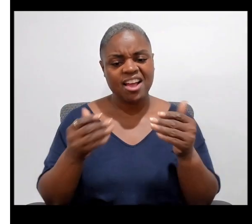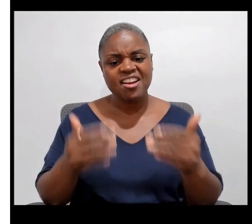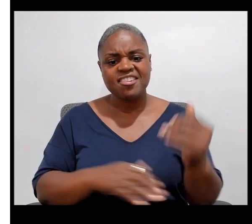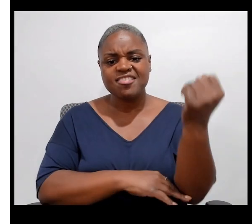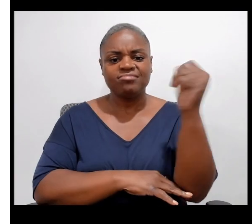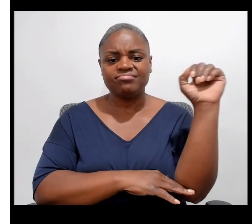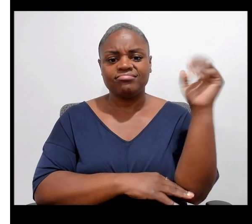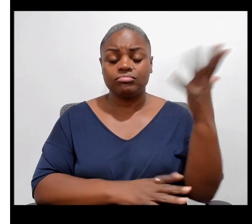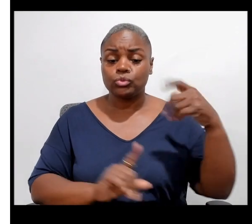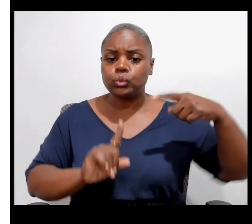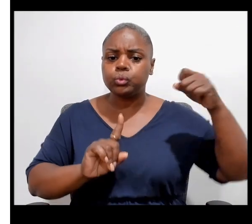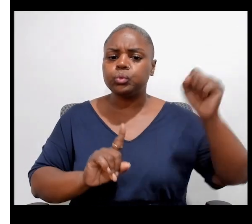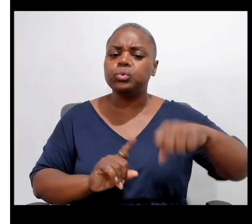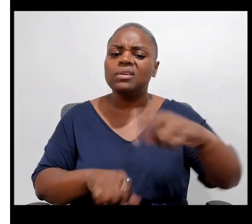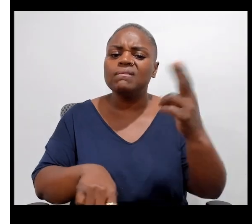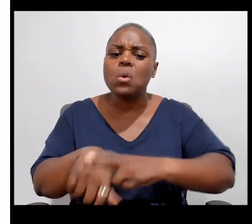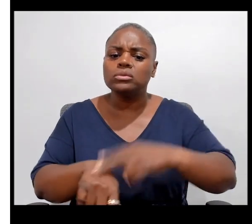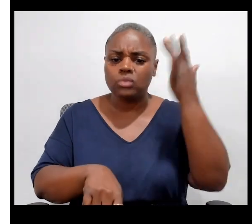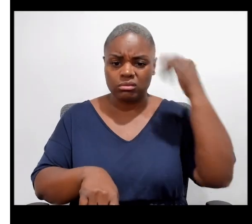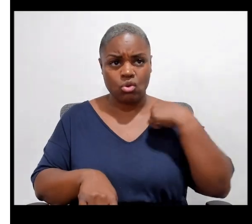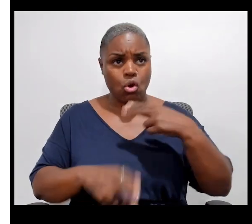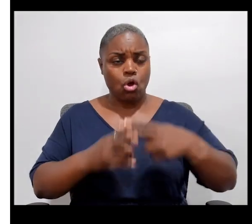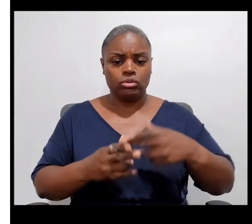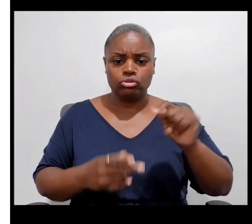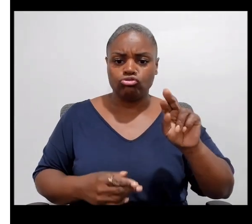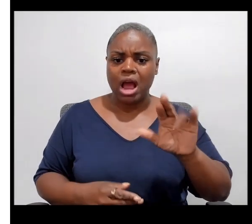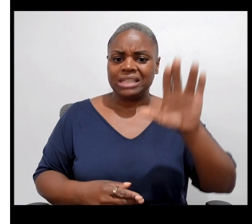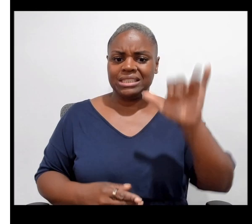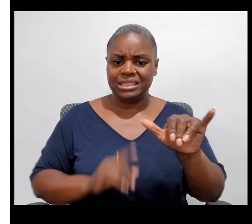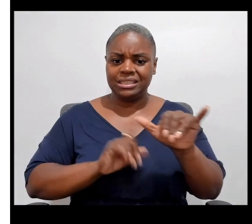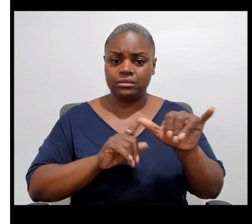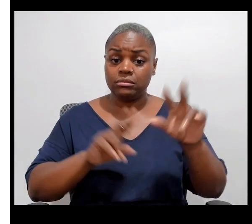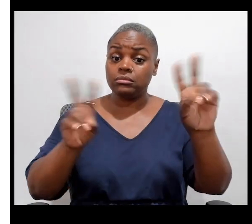They decided to boycott. That triggered, of course, like, what we would call today truancy.